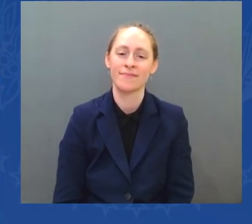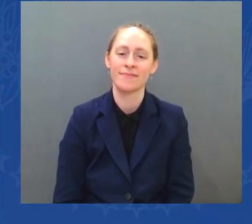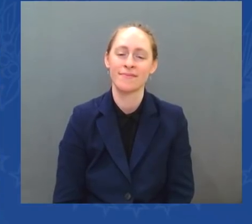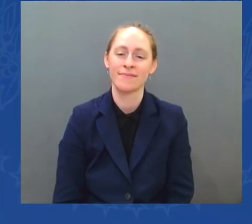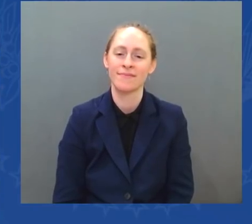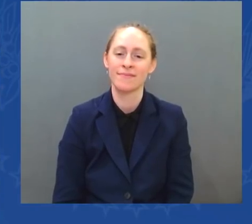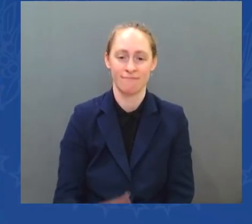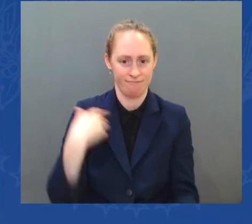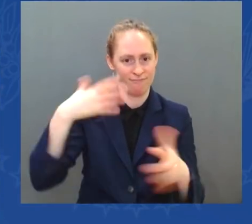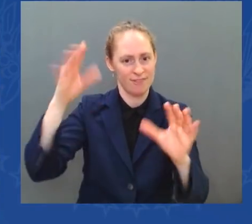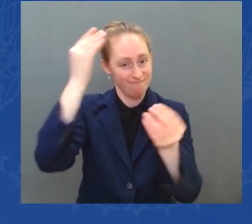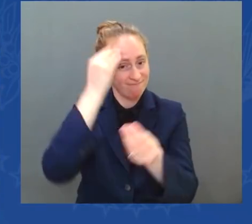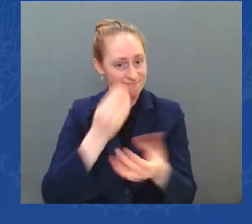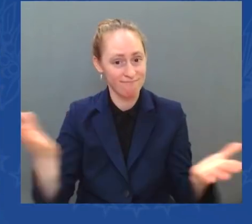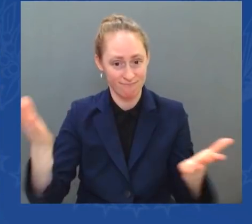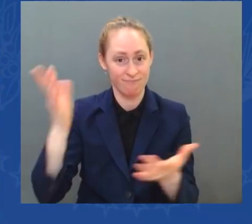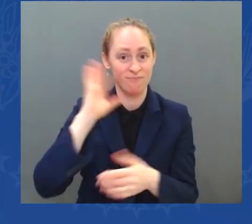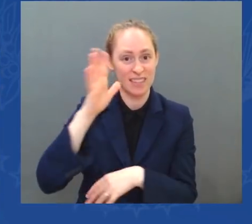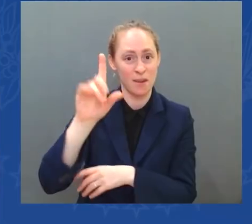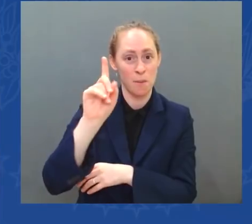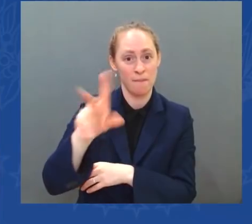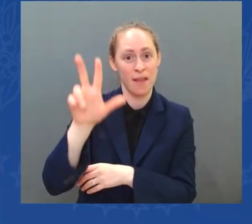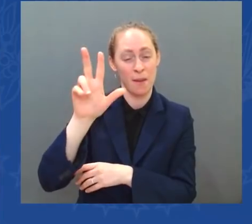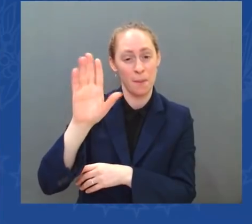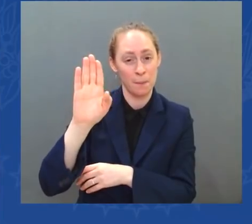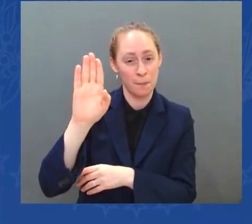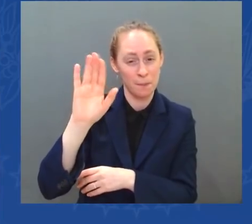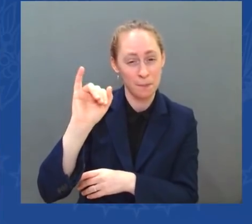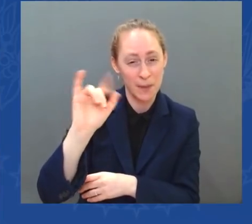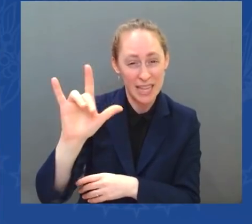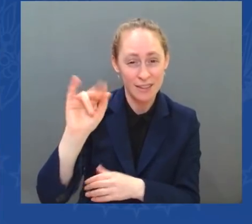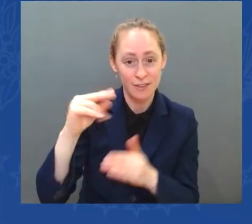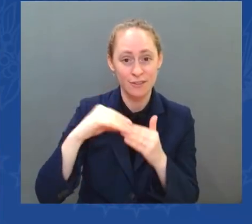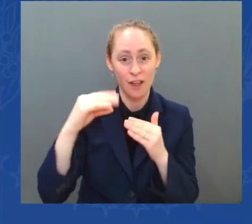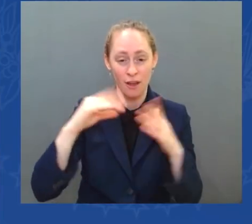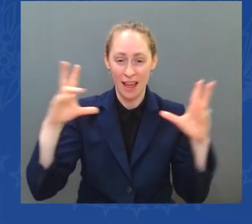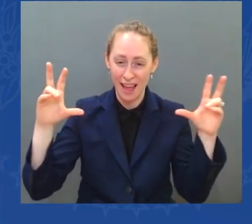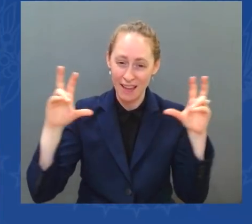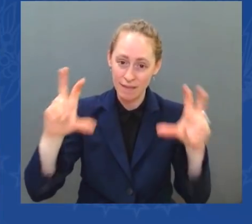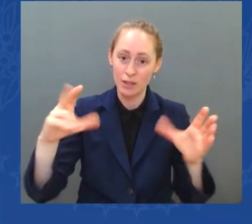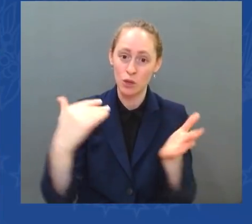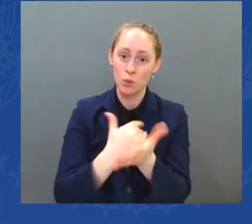to build a new electric battery manufacturing plant right here in Greensboro, in Greensboro.